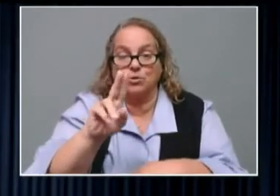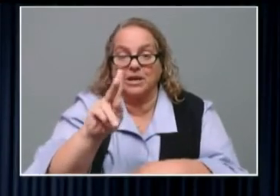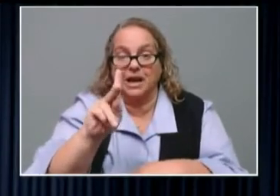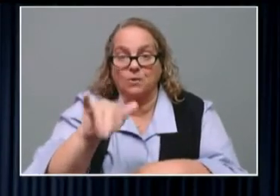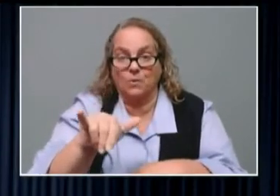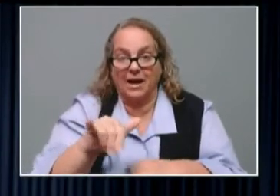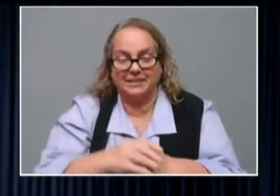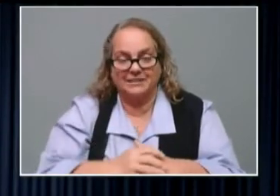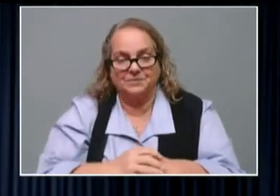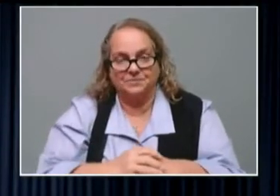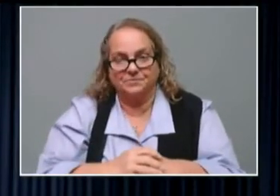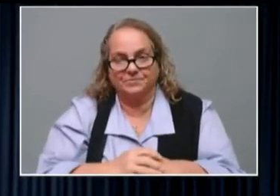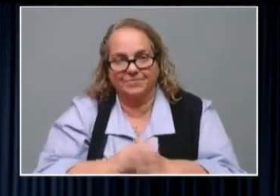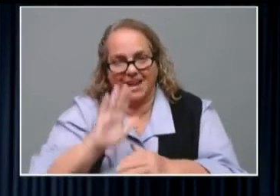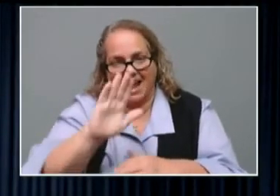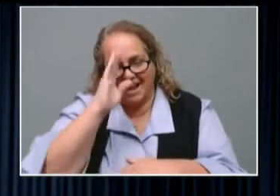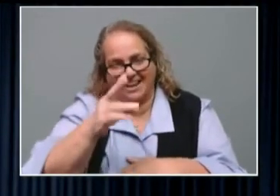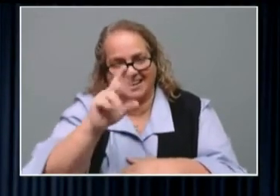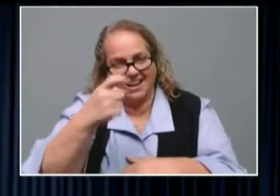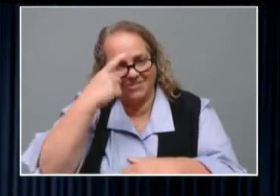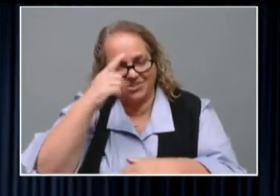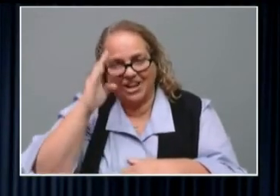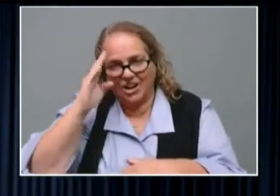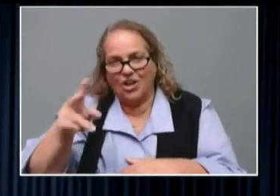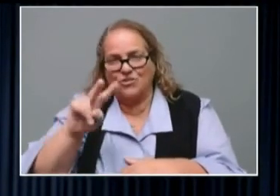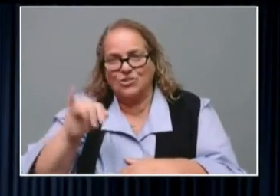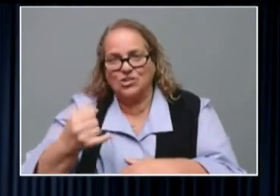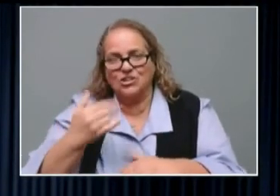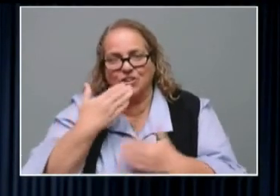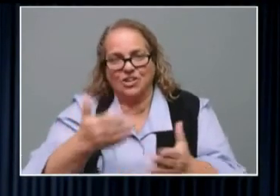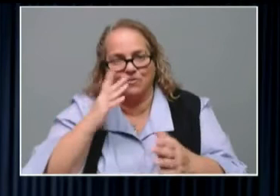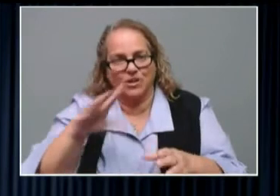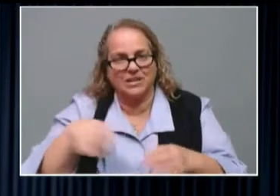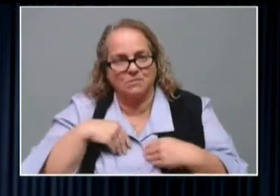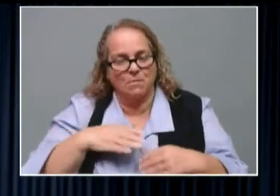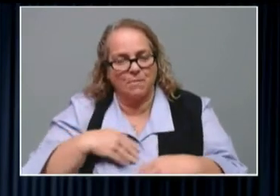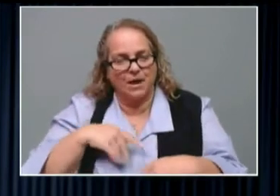hi governor. Hello Virginia, thank you for taking my question. Um As you said